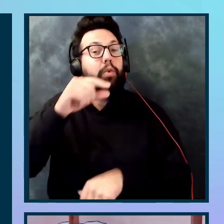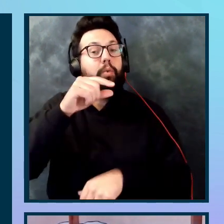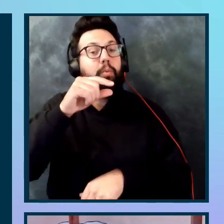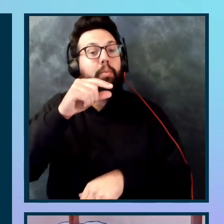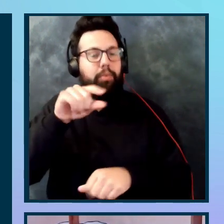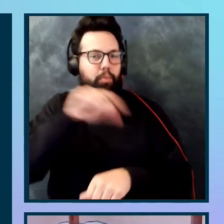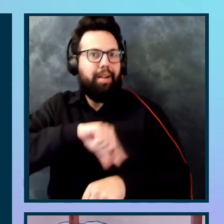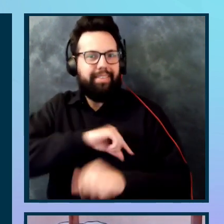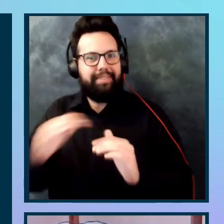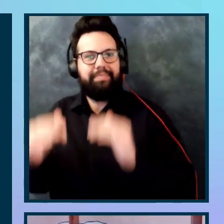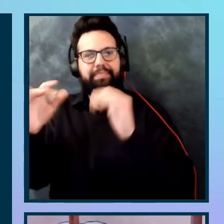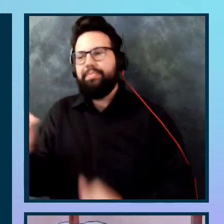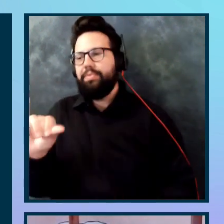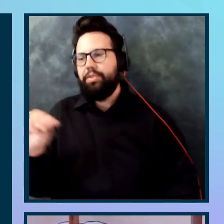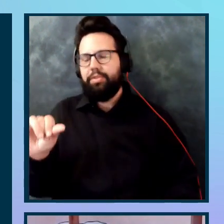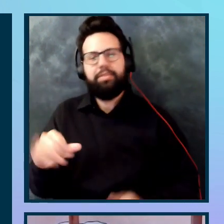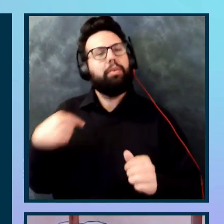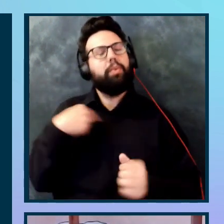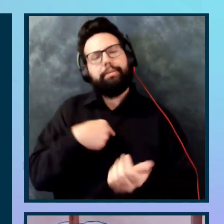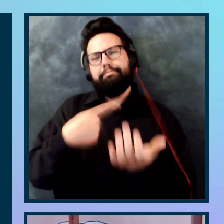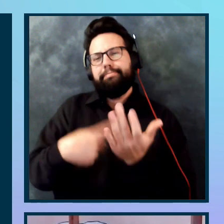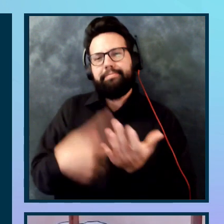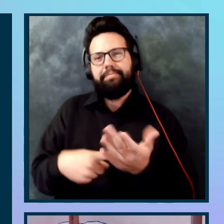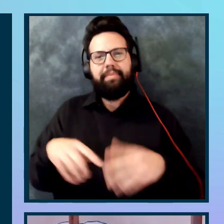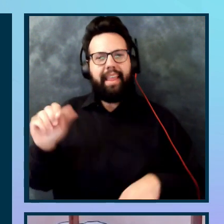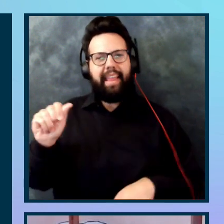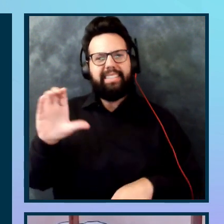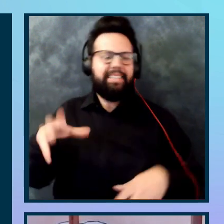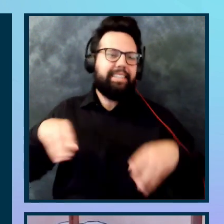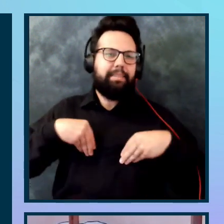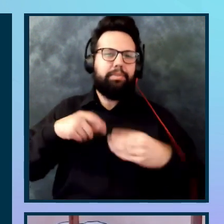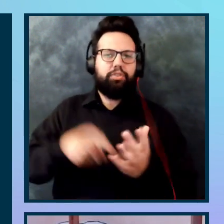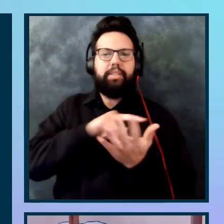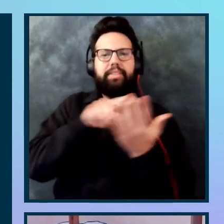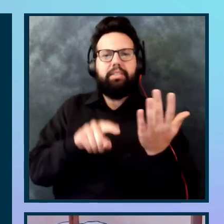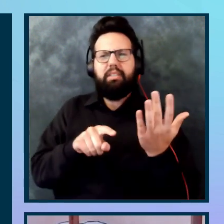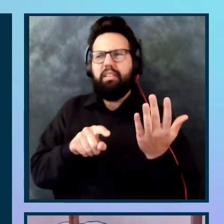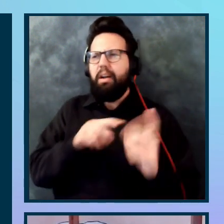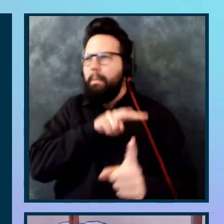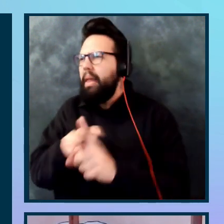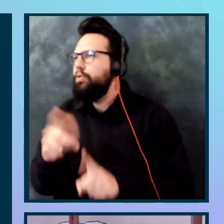so who uses these acceptance criteria? The entire team uses them, and they use them together in certain ways,